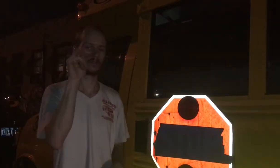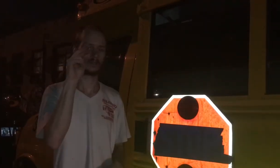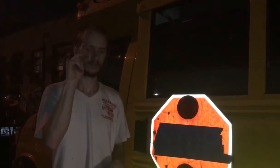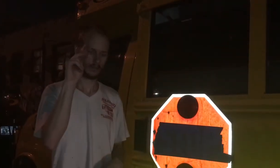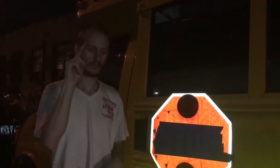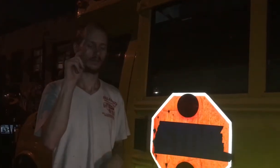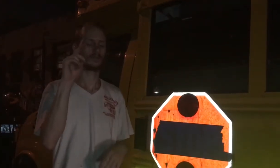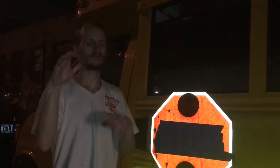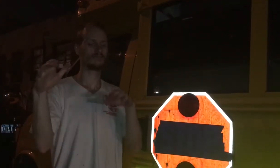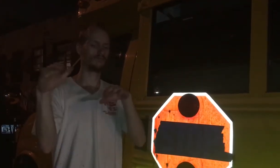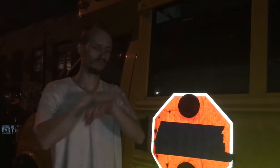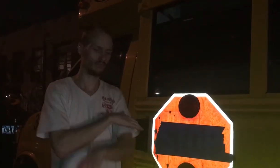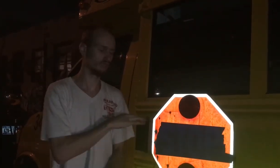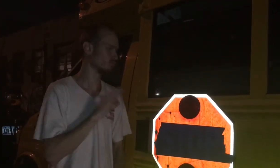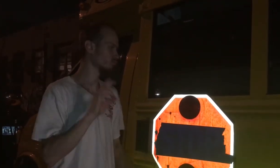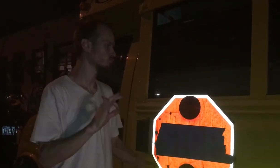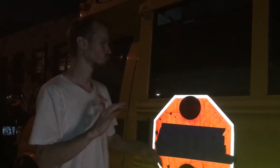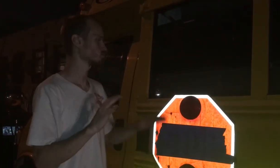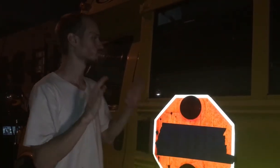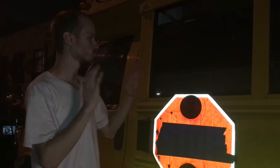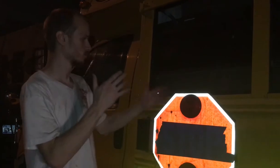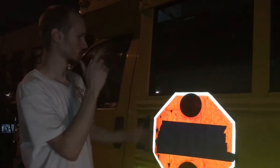and cover up tint as well as